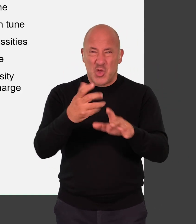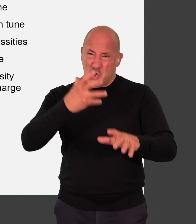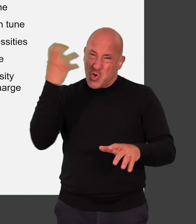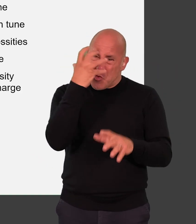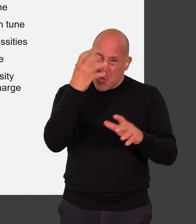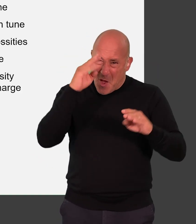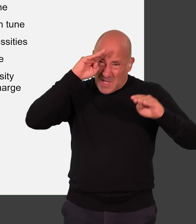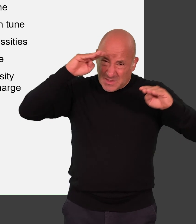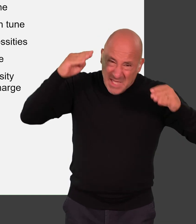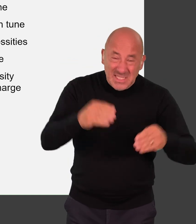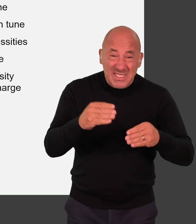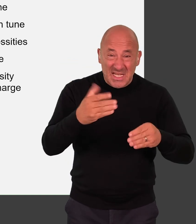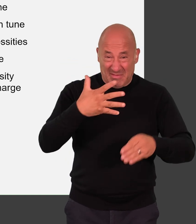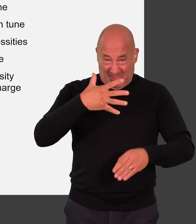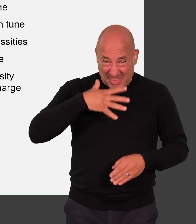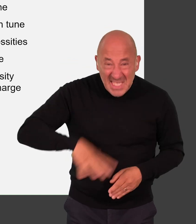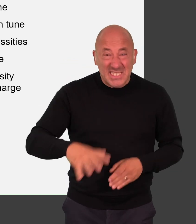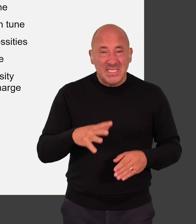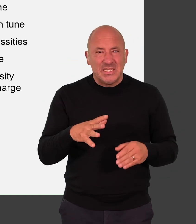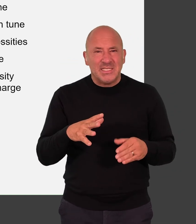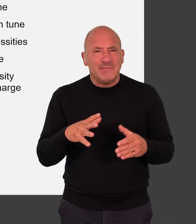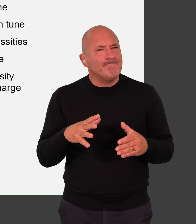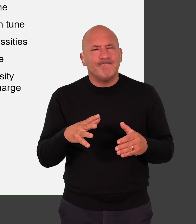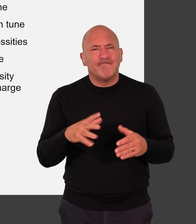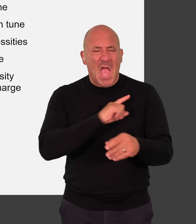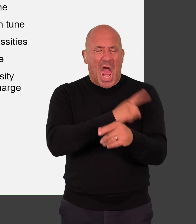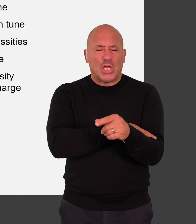is not necessary and wastes energy.